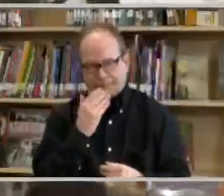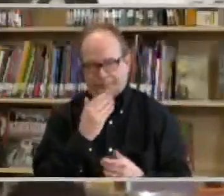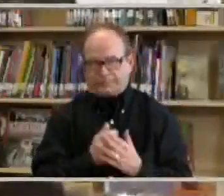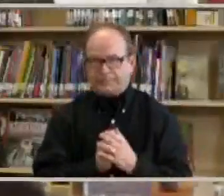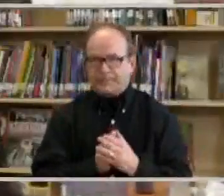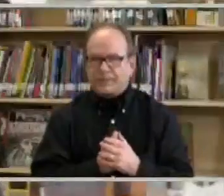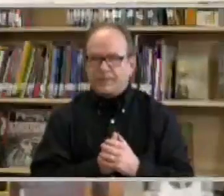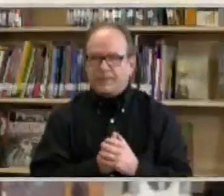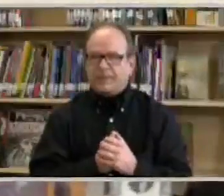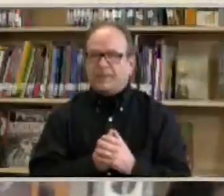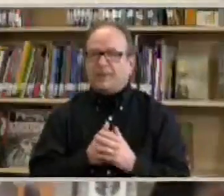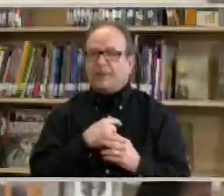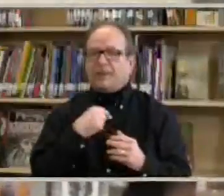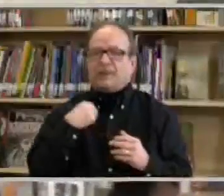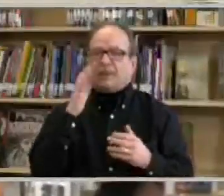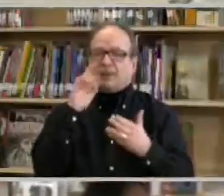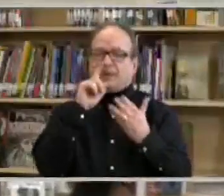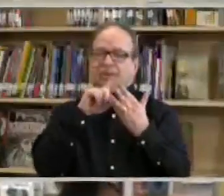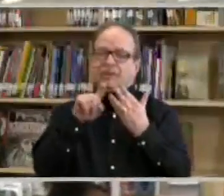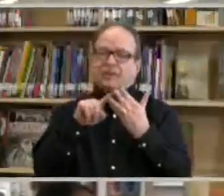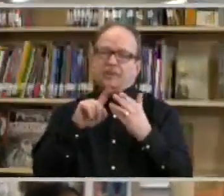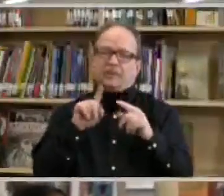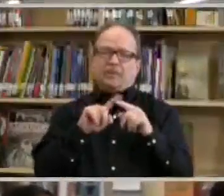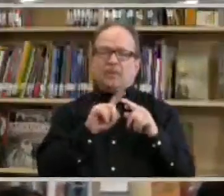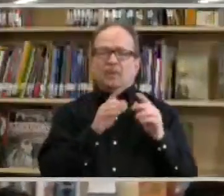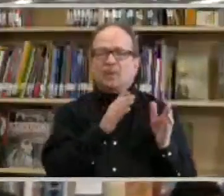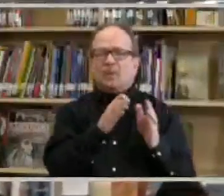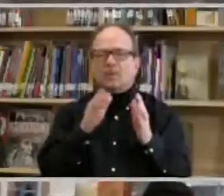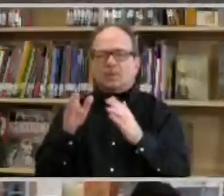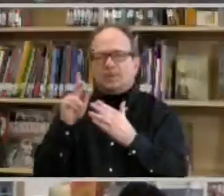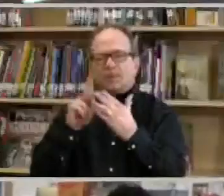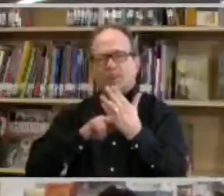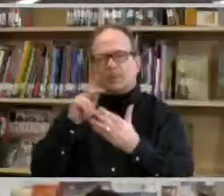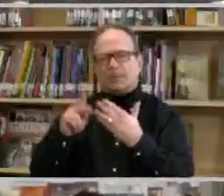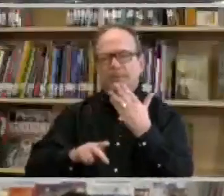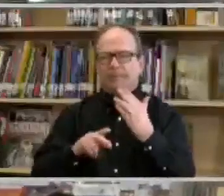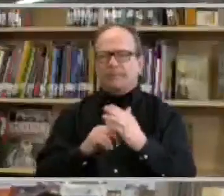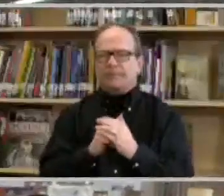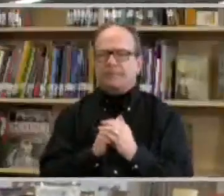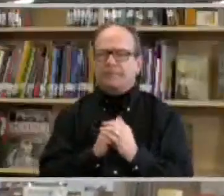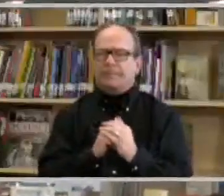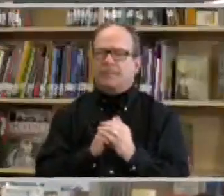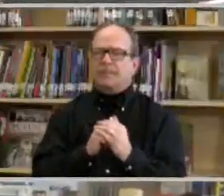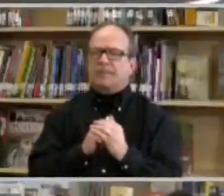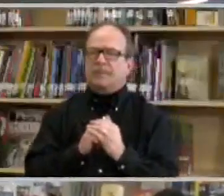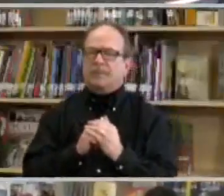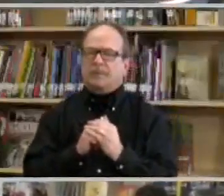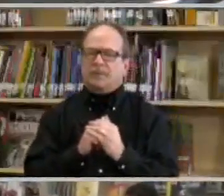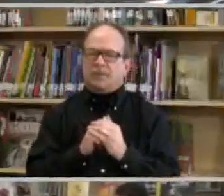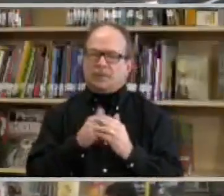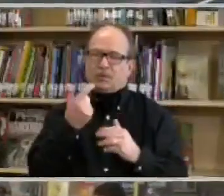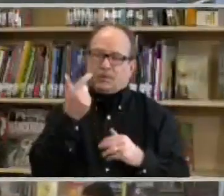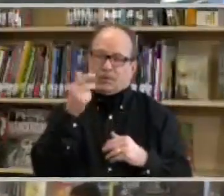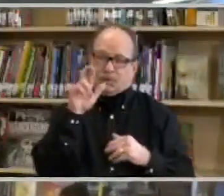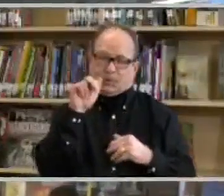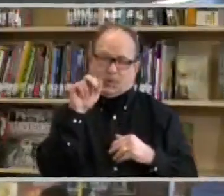THAT. AND WE ARE, WE ARE EXPLORING